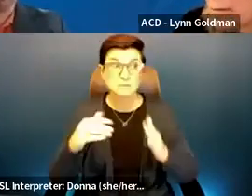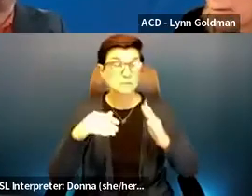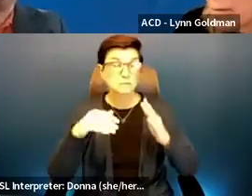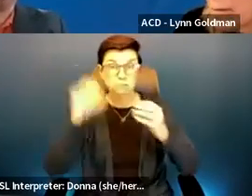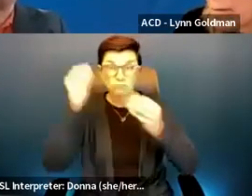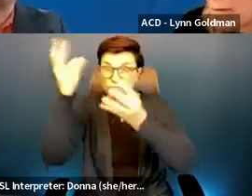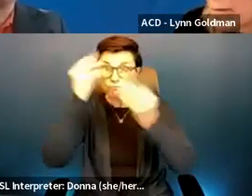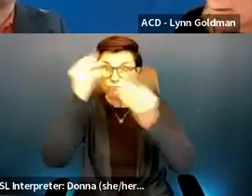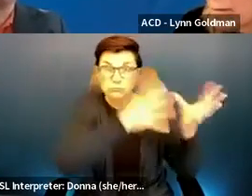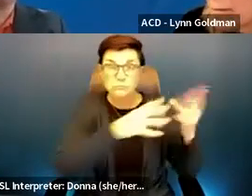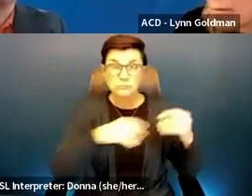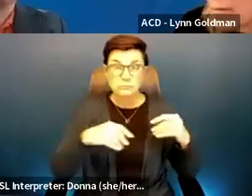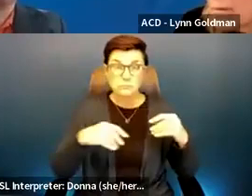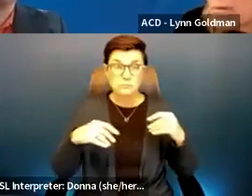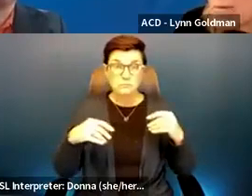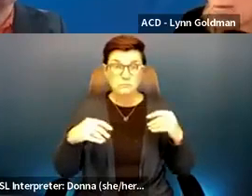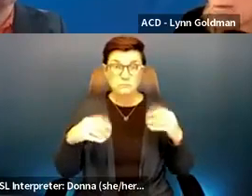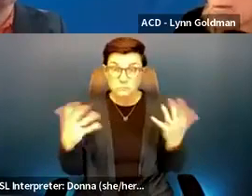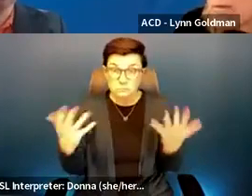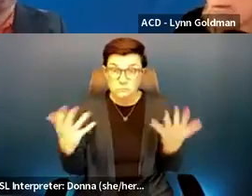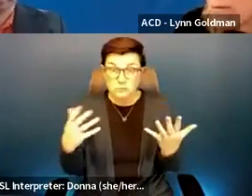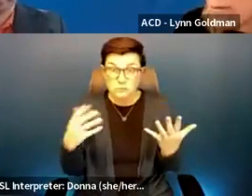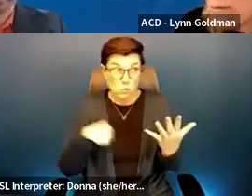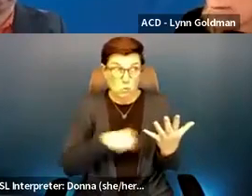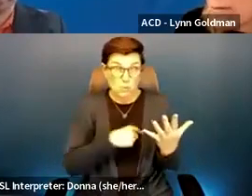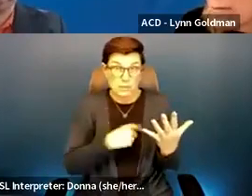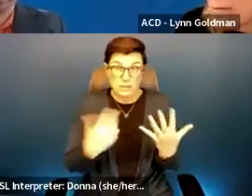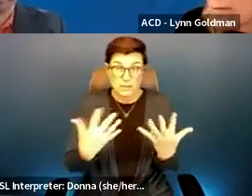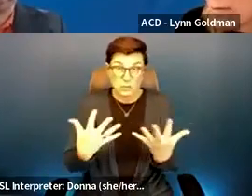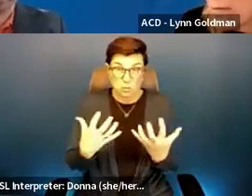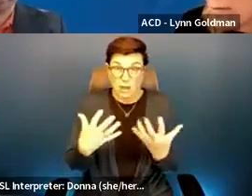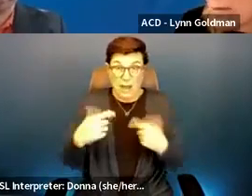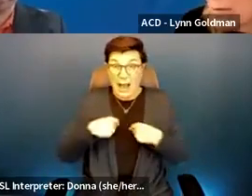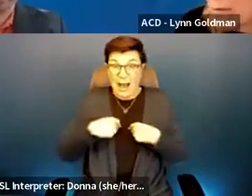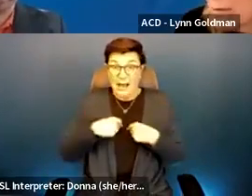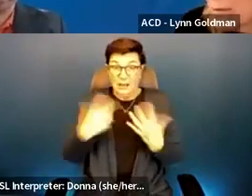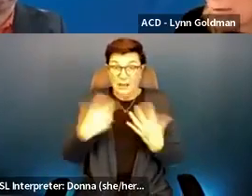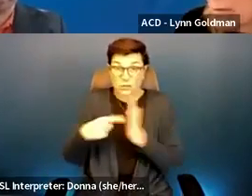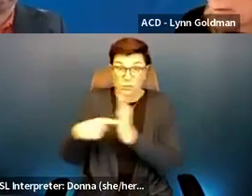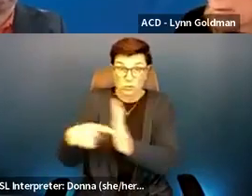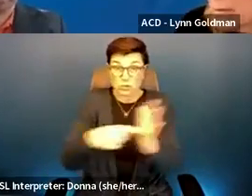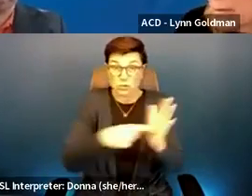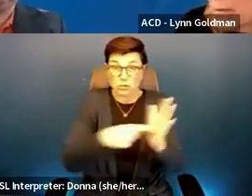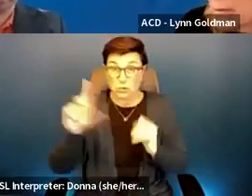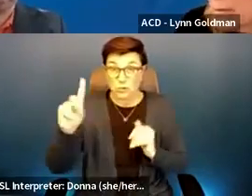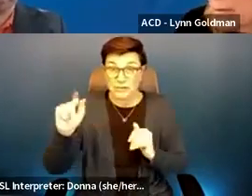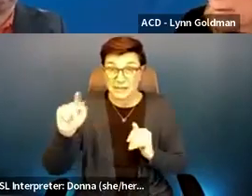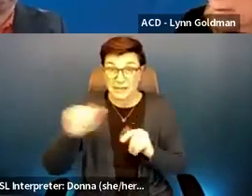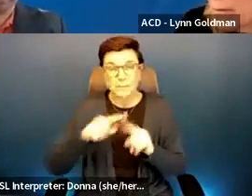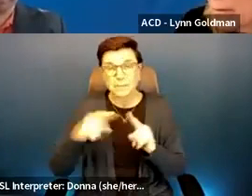you know, I would love to deliver and be very transparent in the data we have. We don't have authority to get it.